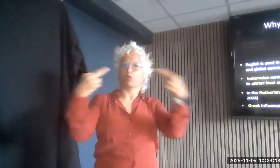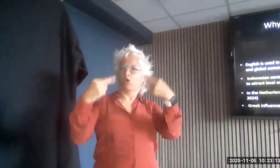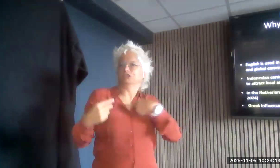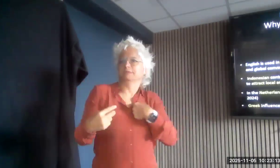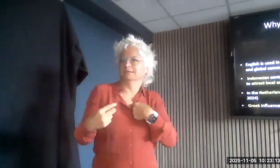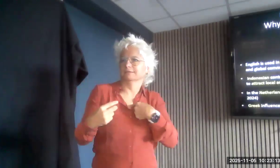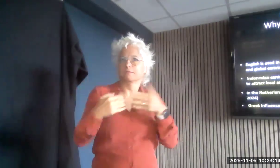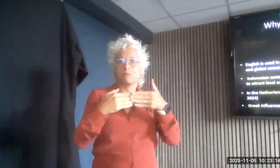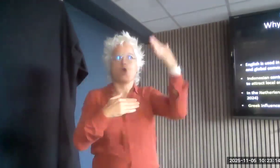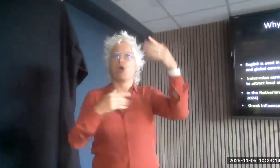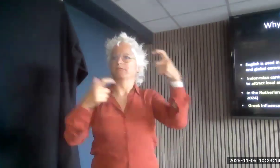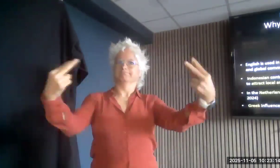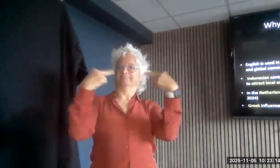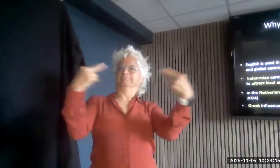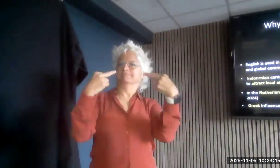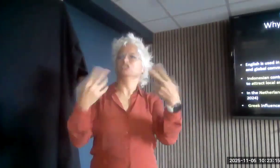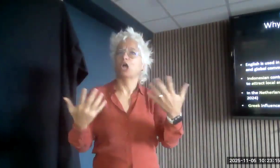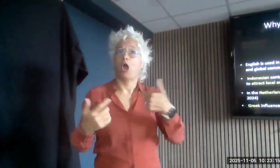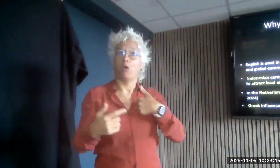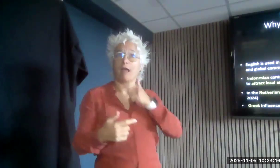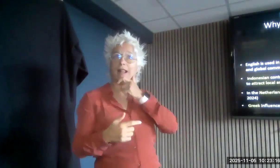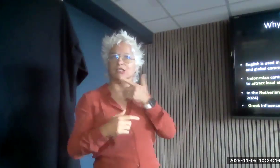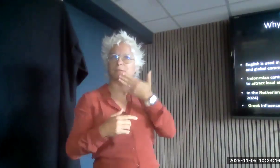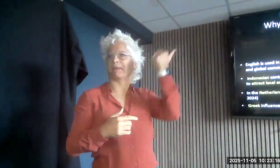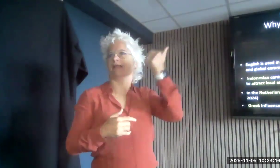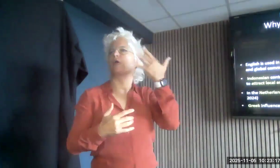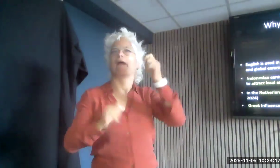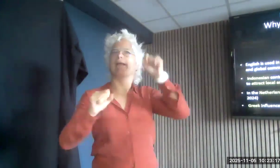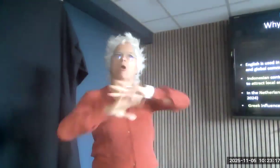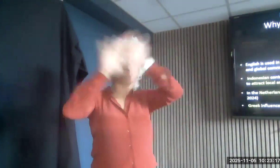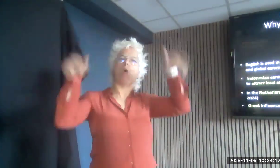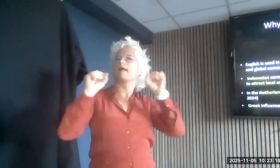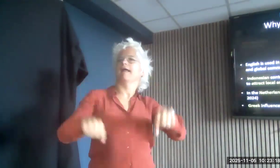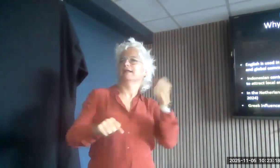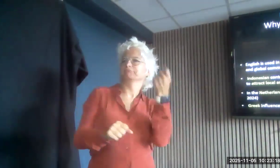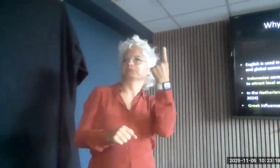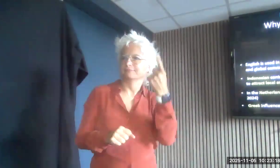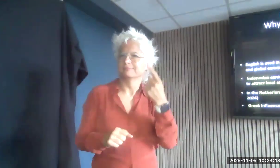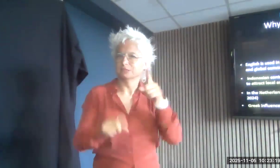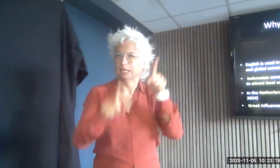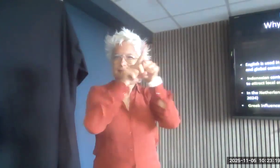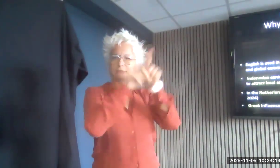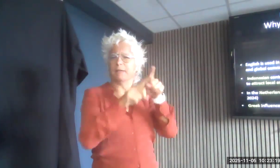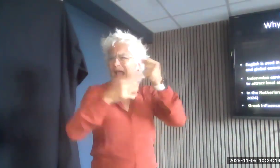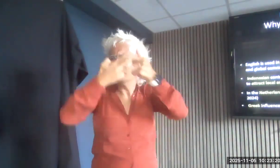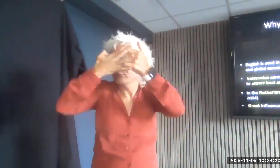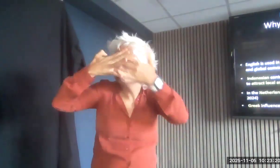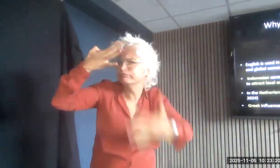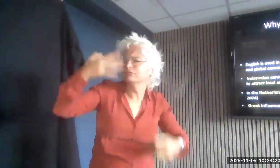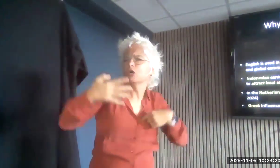But how people want to increase their reach increase their visibility through the use of English. On these platforms so this sense that because, everybody there's, this.